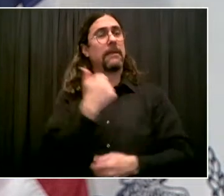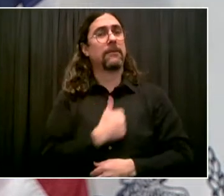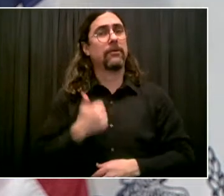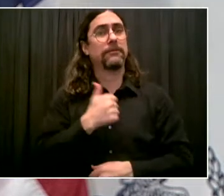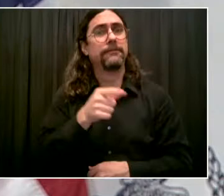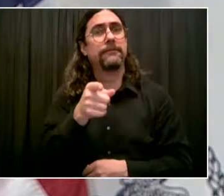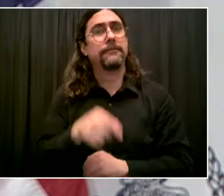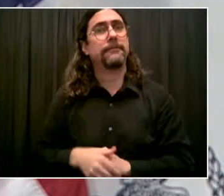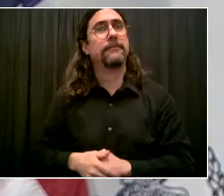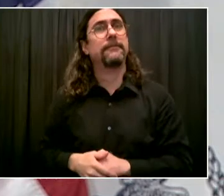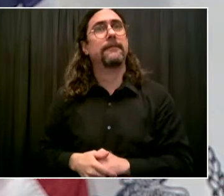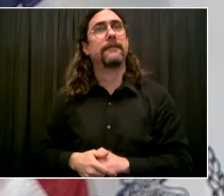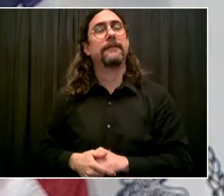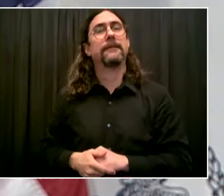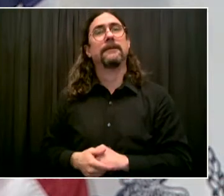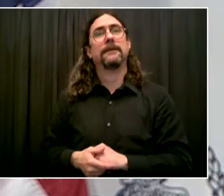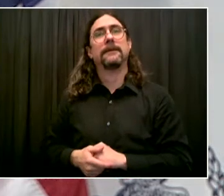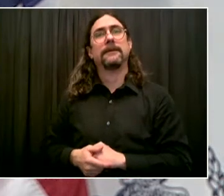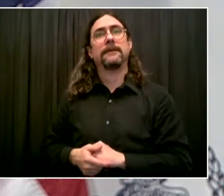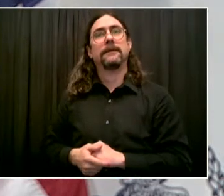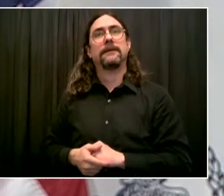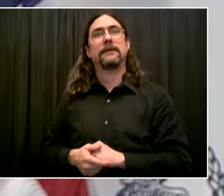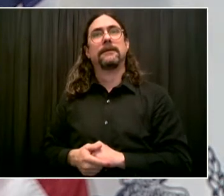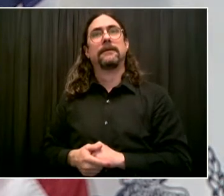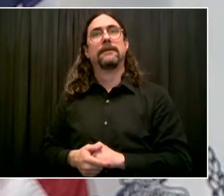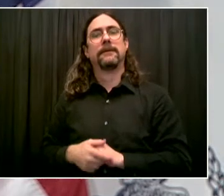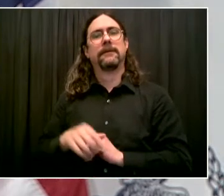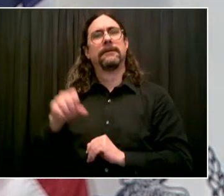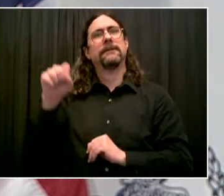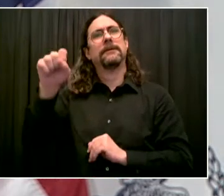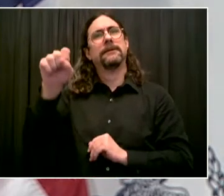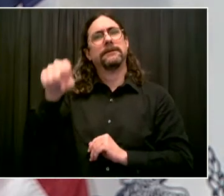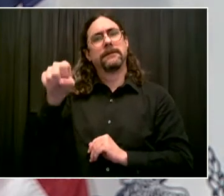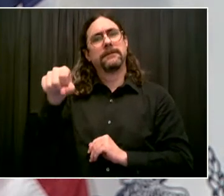YOU BE WILLING TO DO ATTH TODAY? I DO THINK IS USEFUL. BUT I WANT TO DO